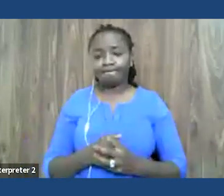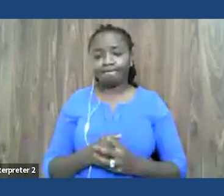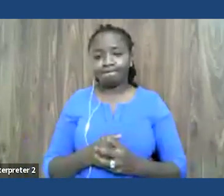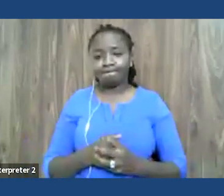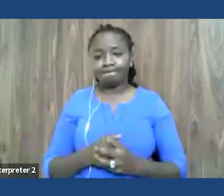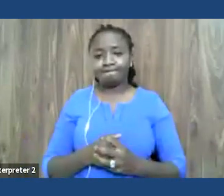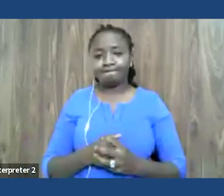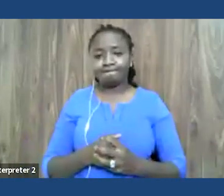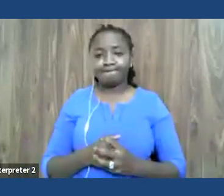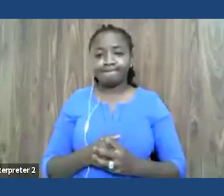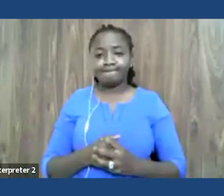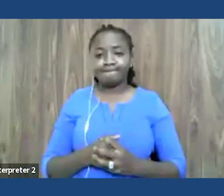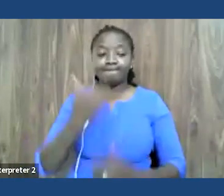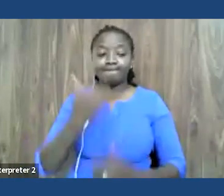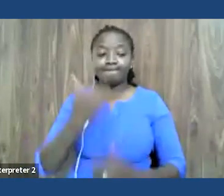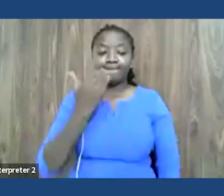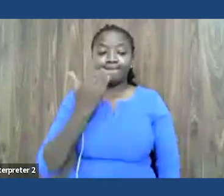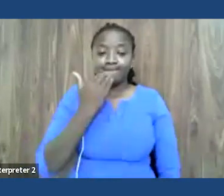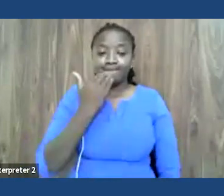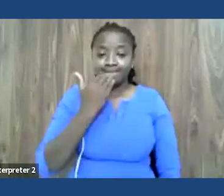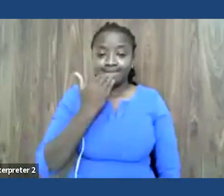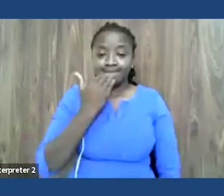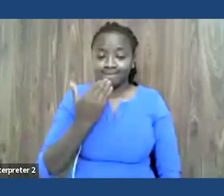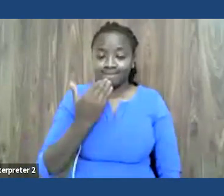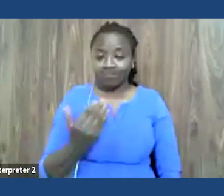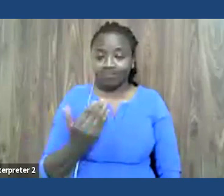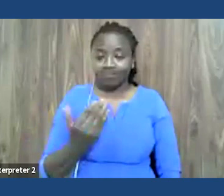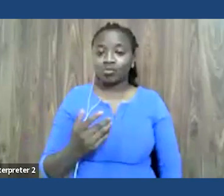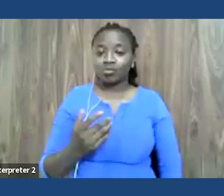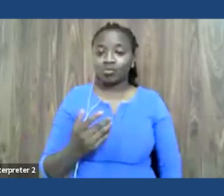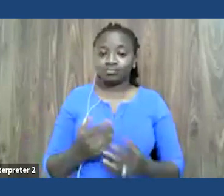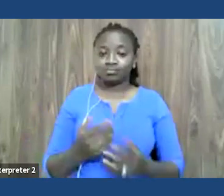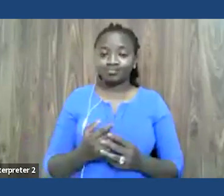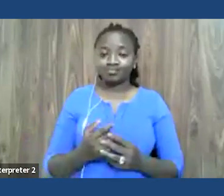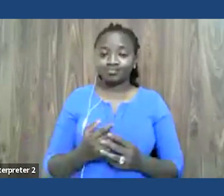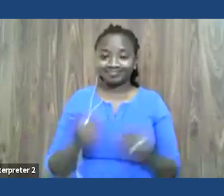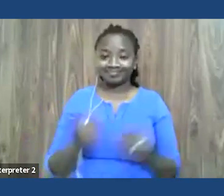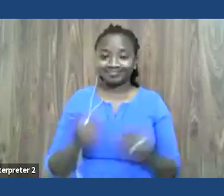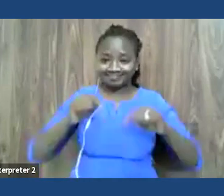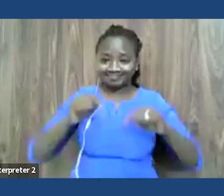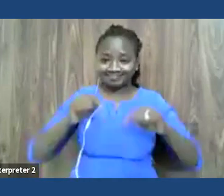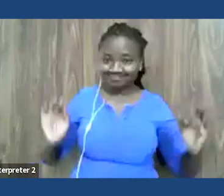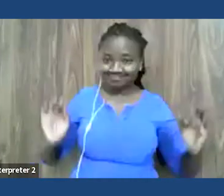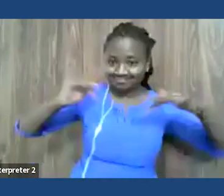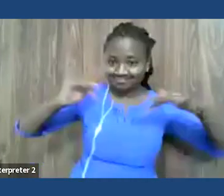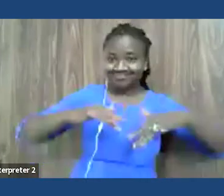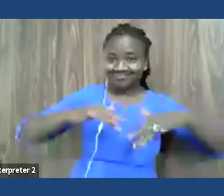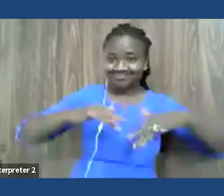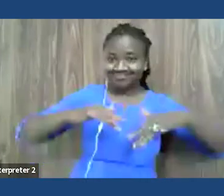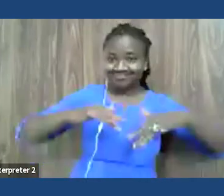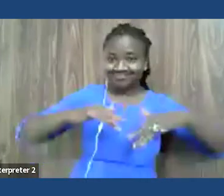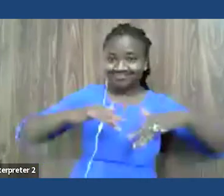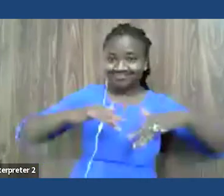Thank you for getting us here in this room today with so many important people.